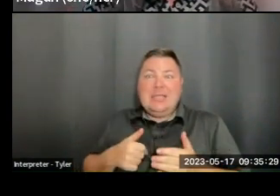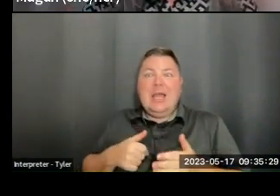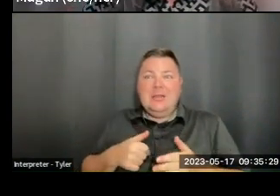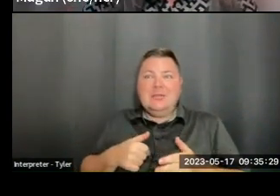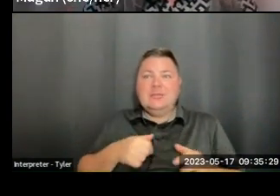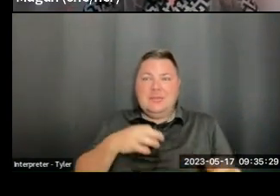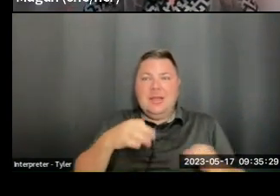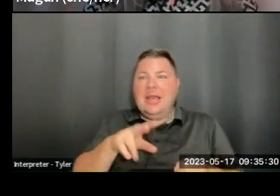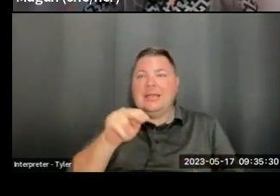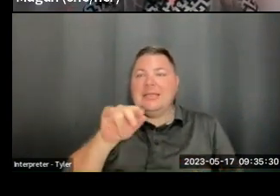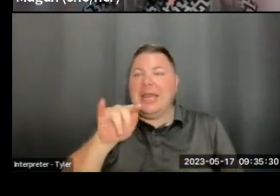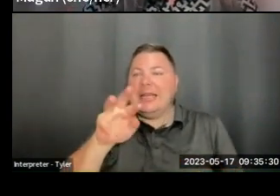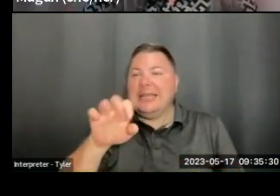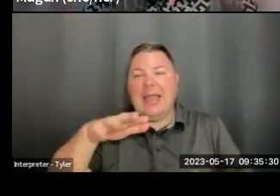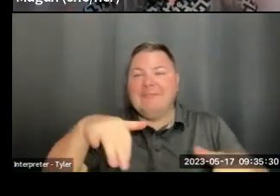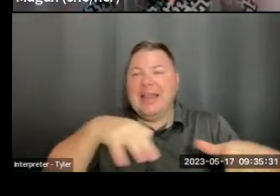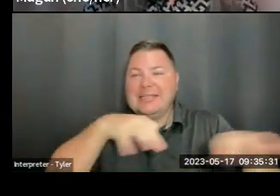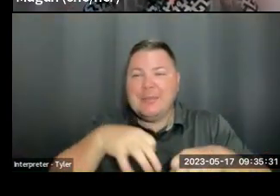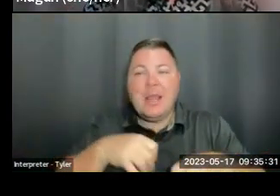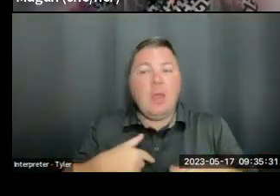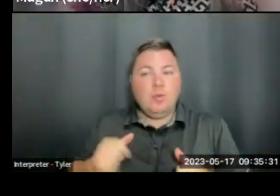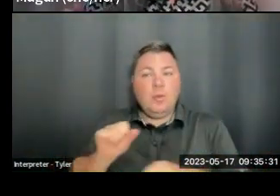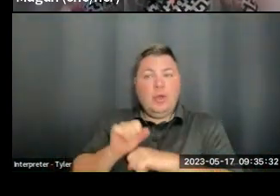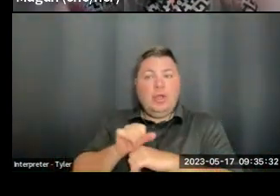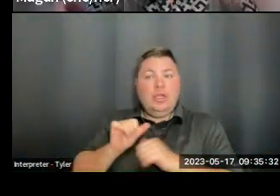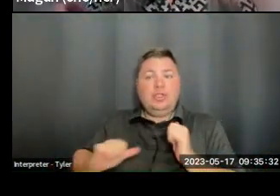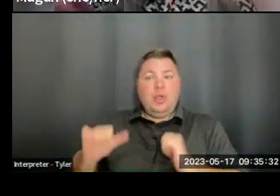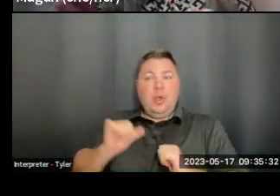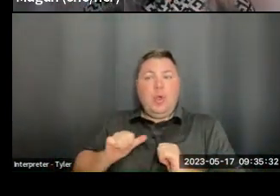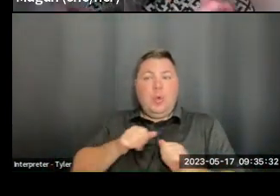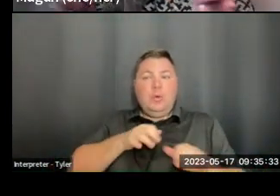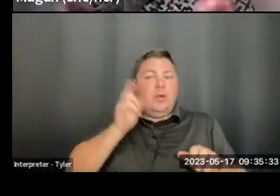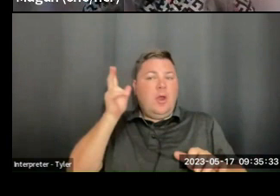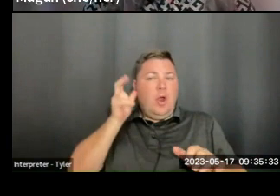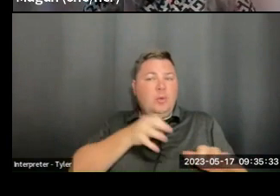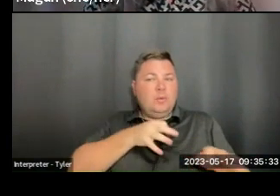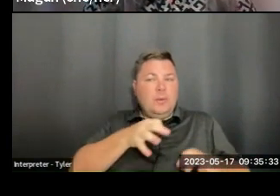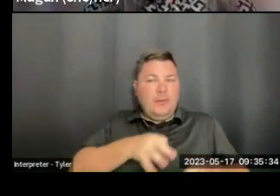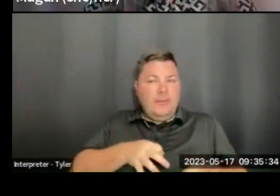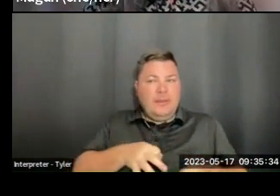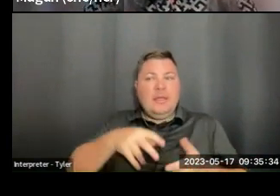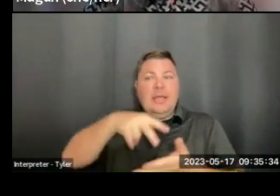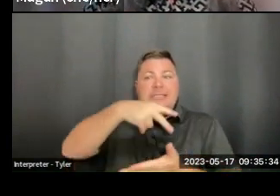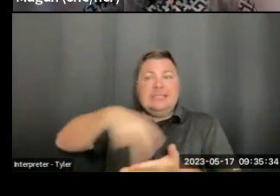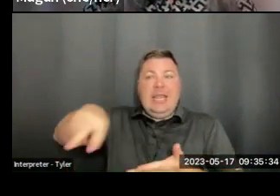This happened to me this weekend. I was at a show and I haven't even